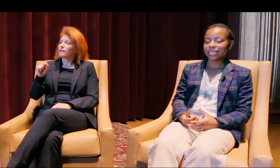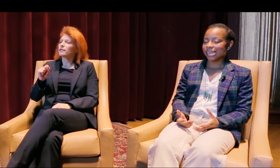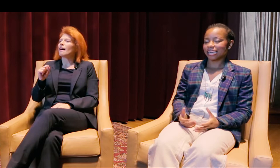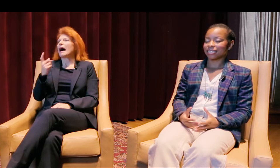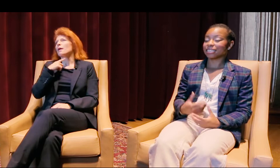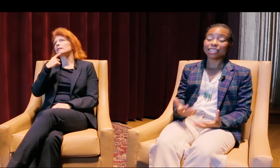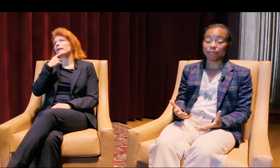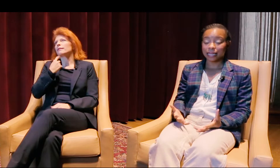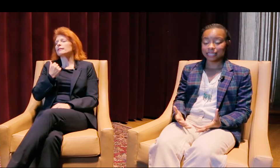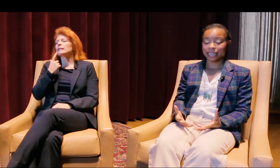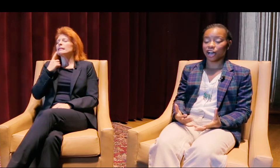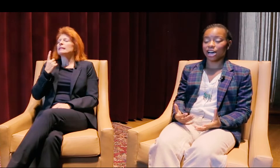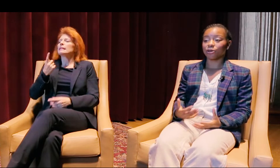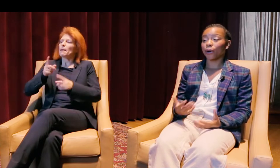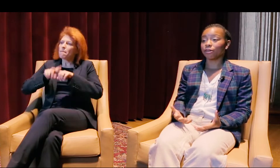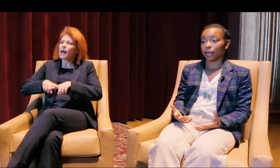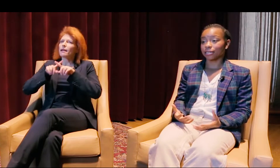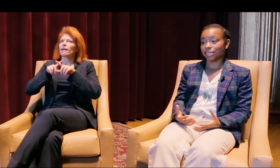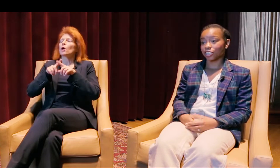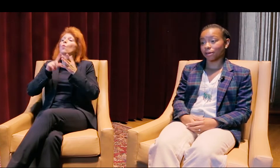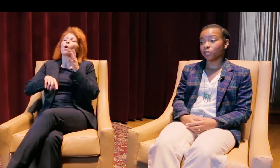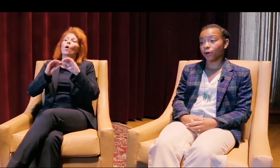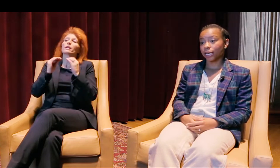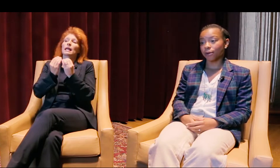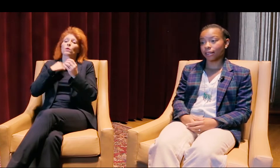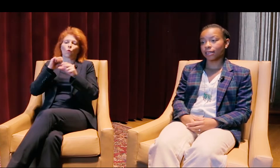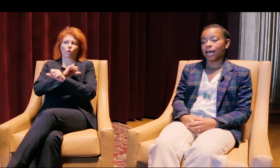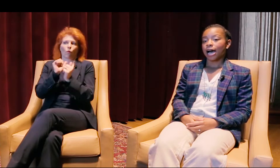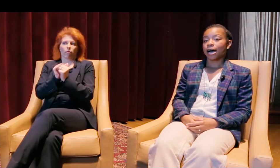I'd say it depended on what organization I was working with.